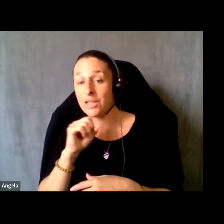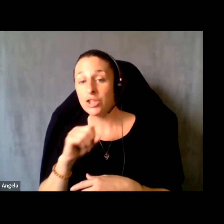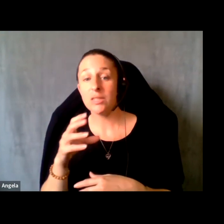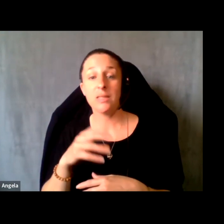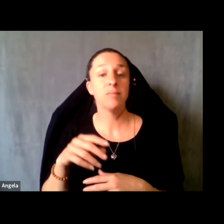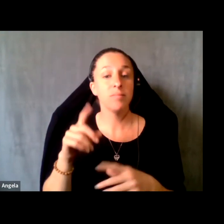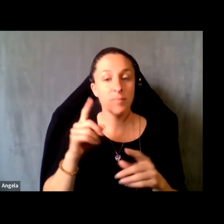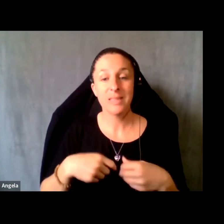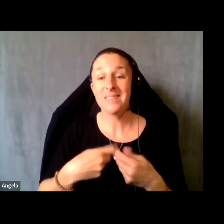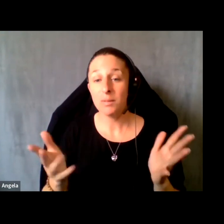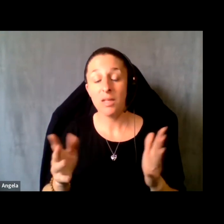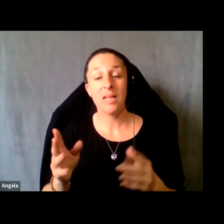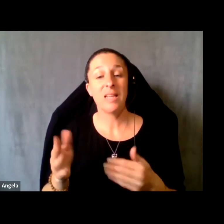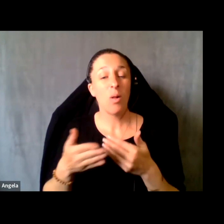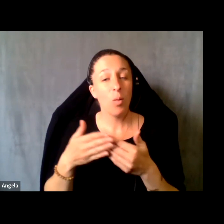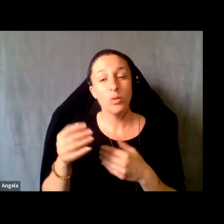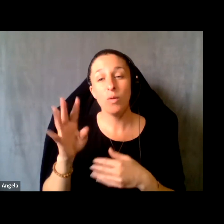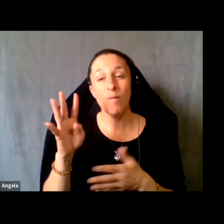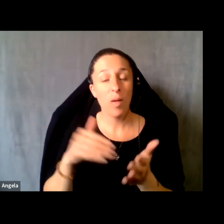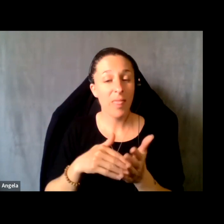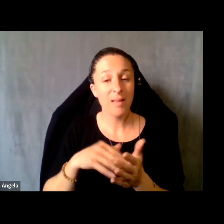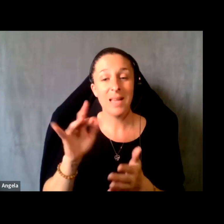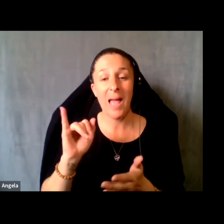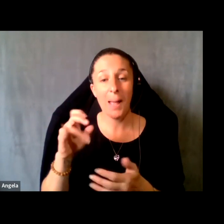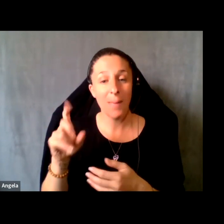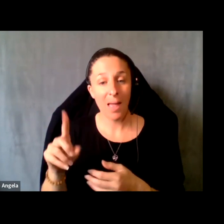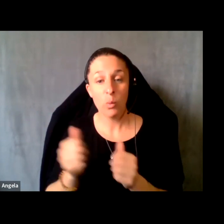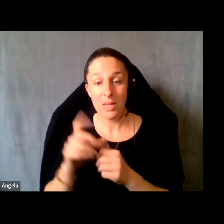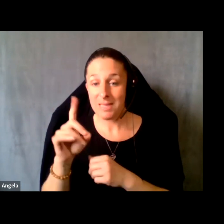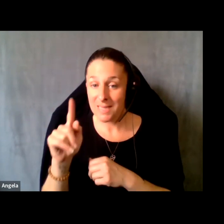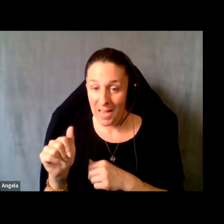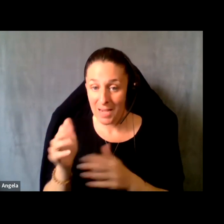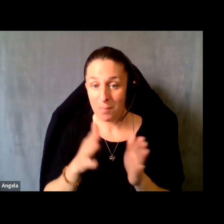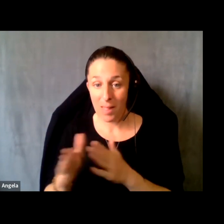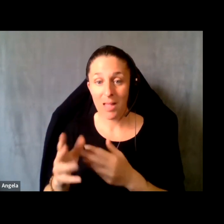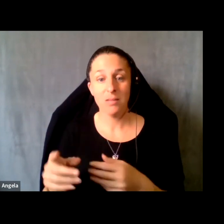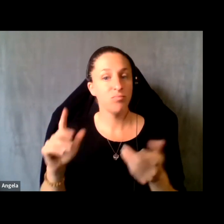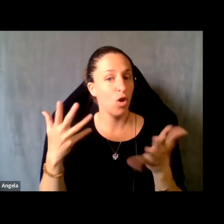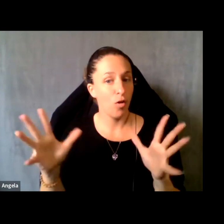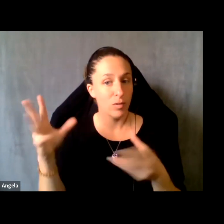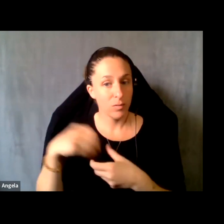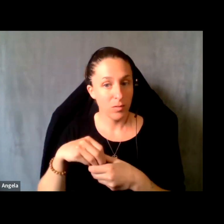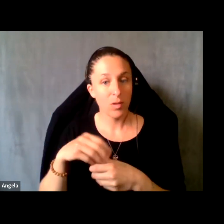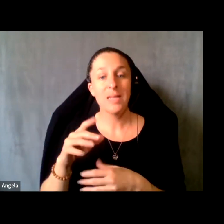nearly 4,000 iPads with data plans, customized onboarding, technical support, and digital